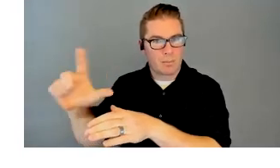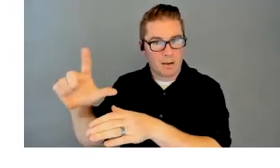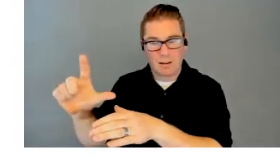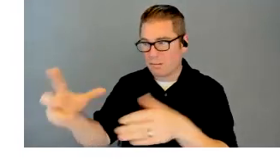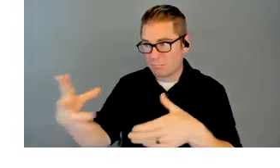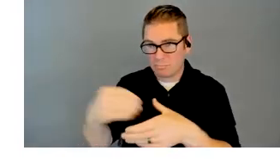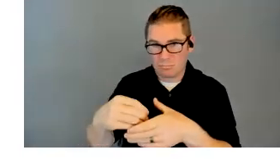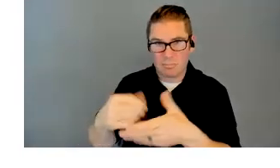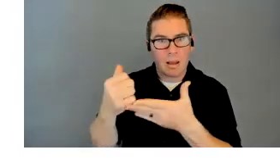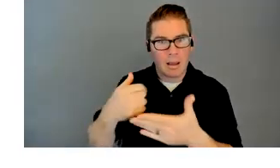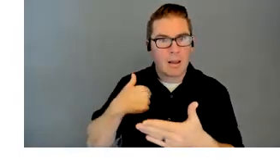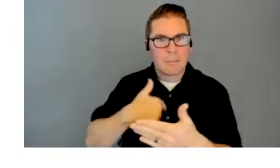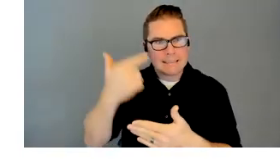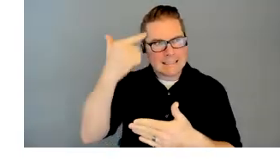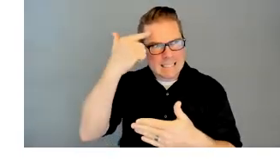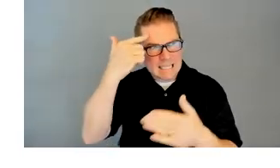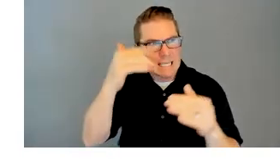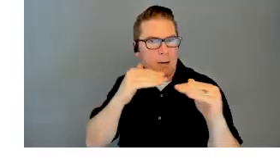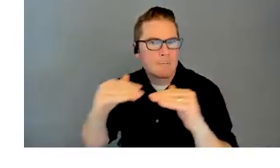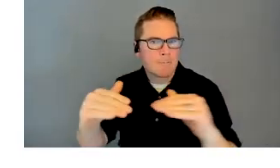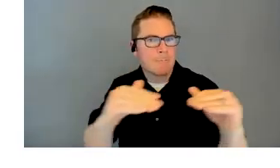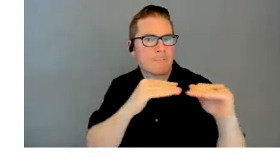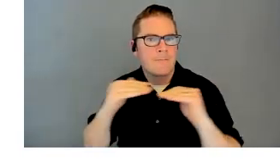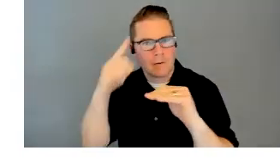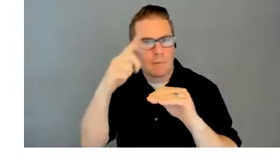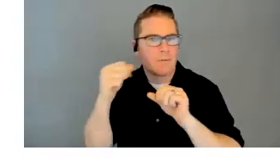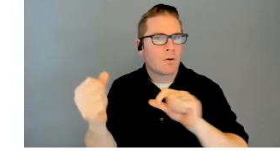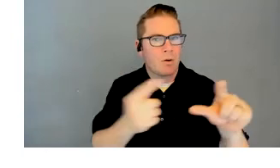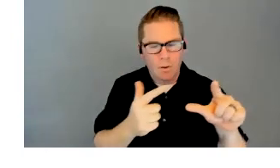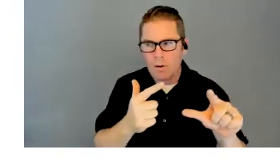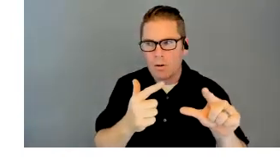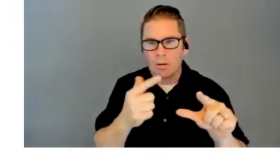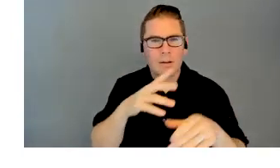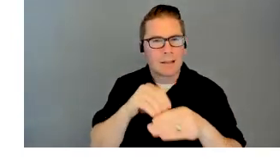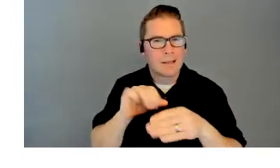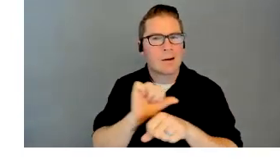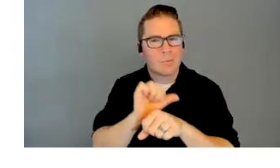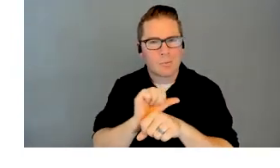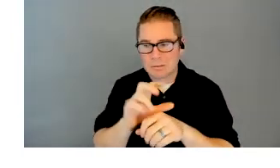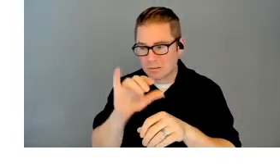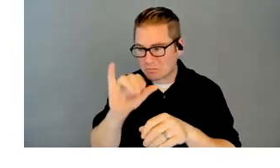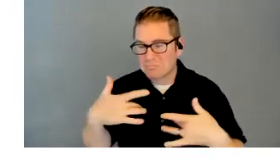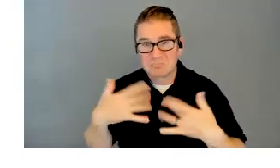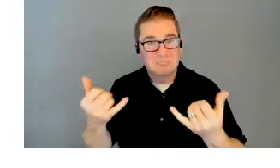remain equity minded in our practices. So that's where we're at today. We decided to do it now.